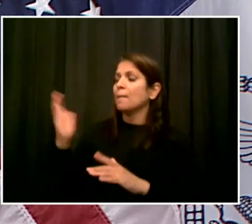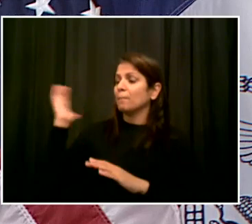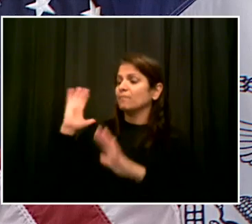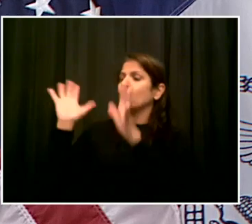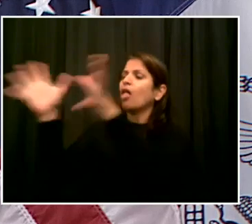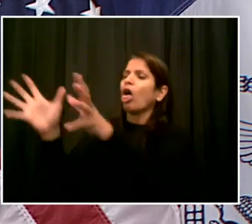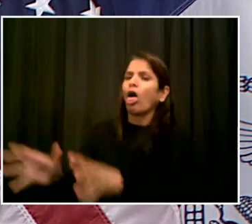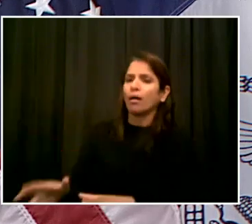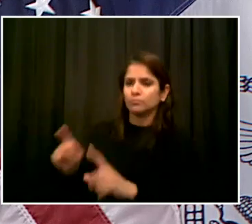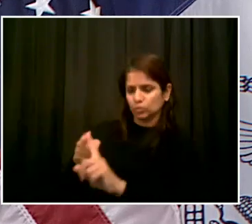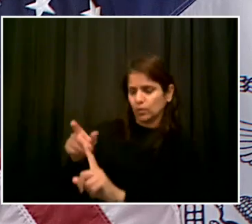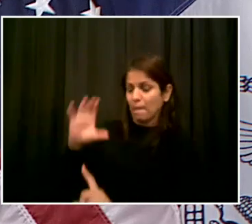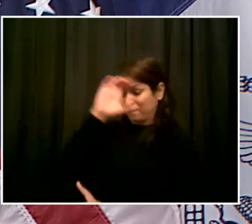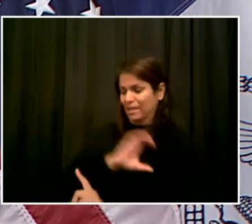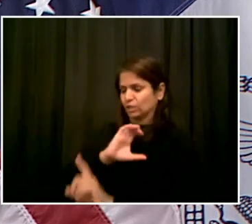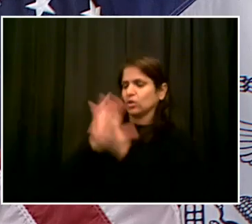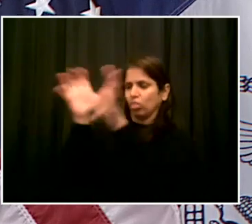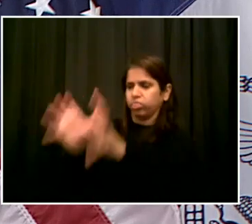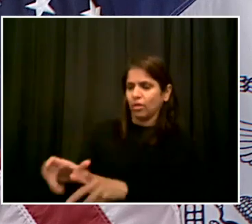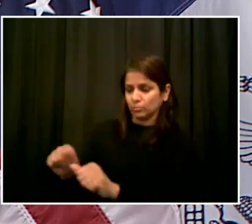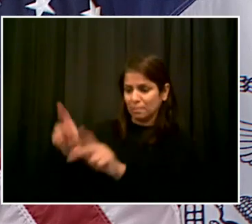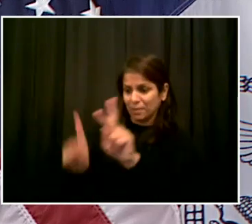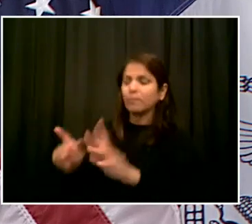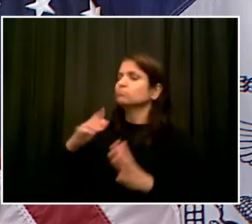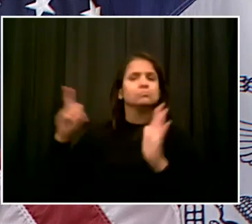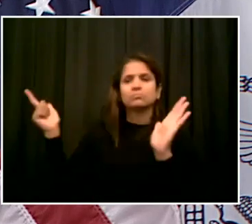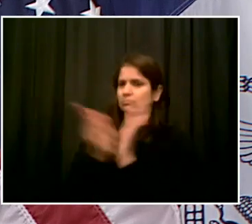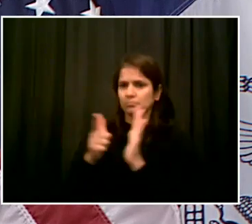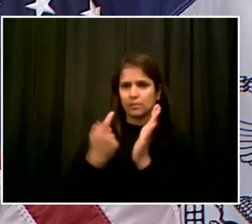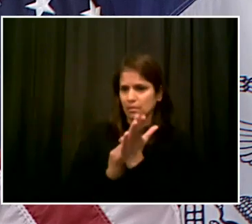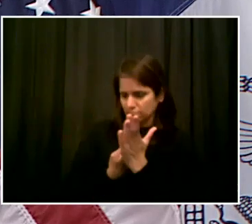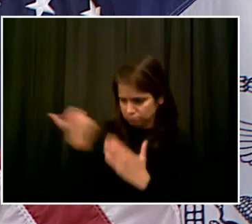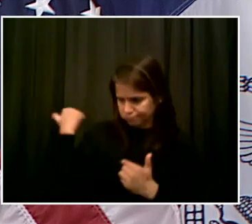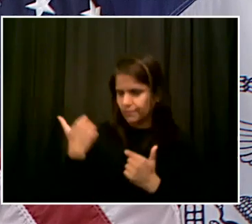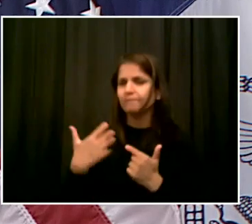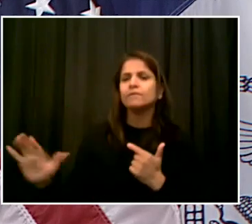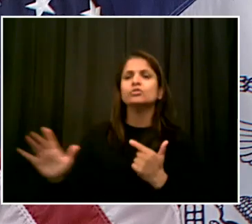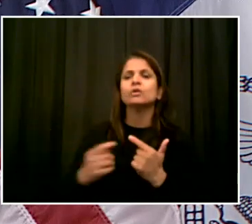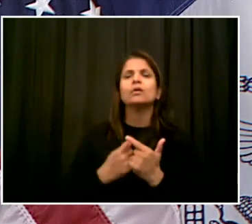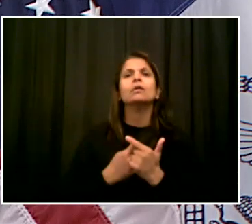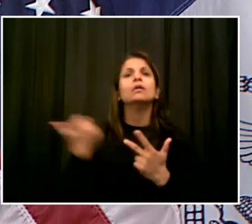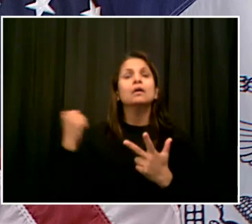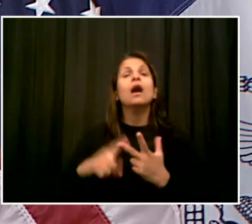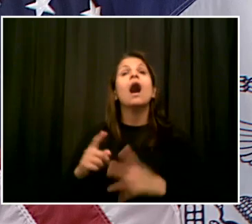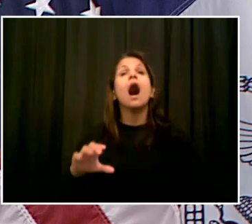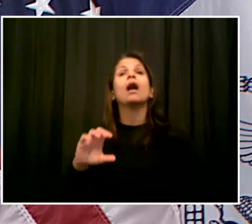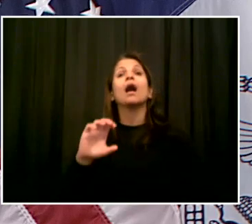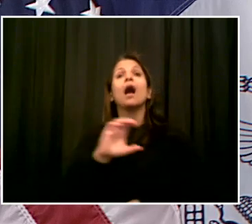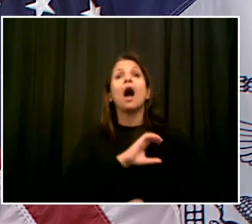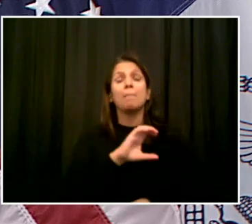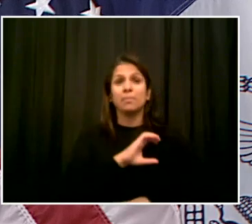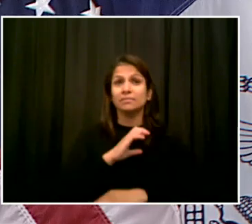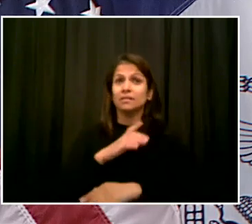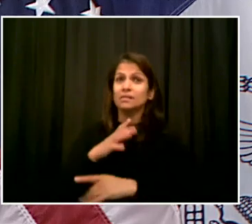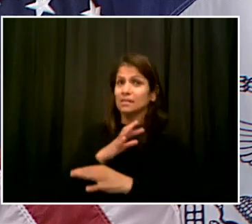RETRAINING THE ENTIE RPOLICE FORCE AND NOW DOING IT CONSTANTLY AND DEESCALATION AND REDUCING